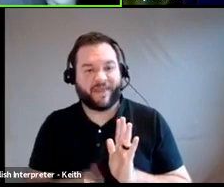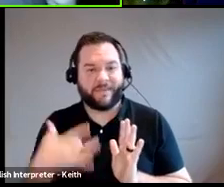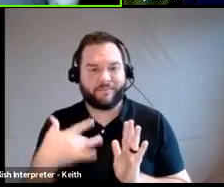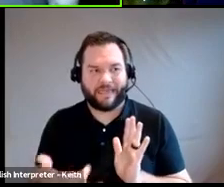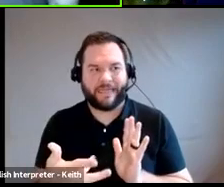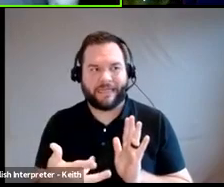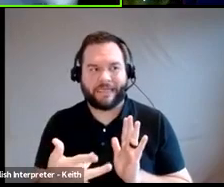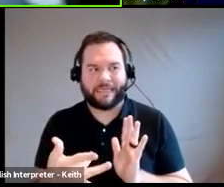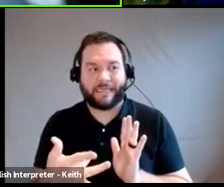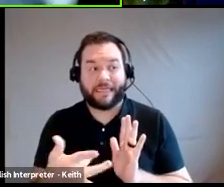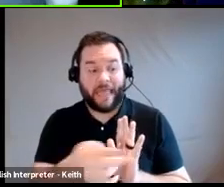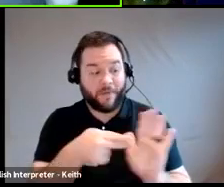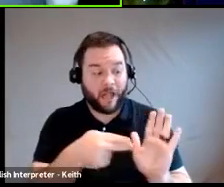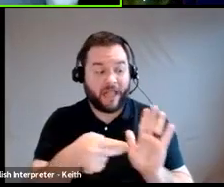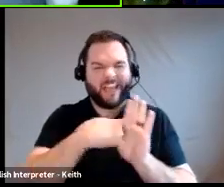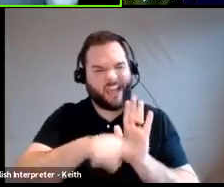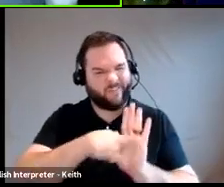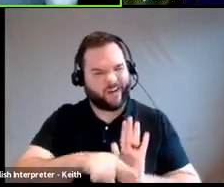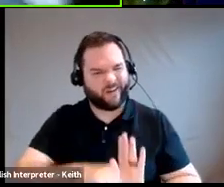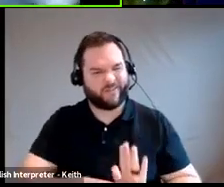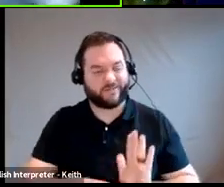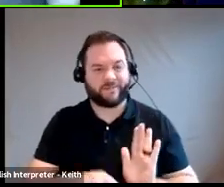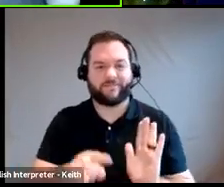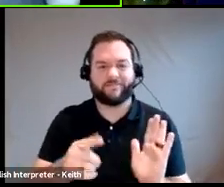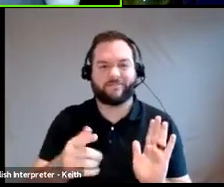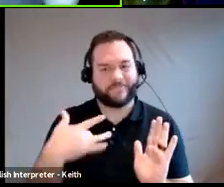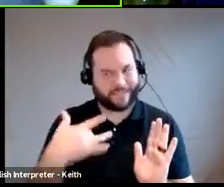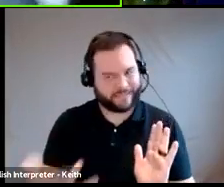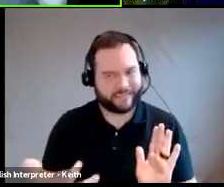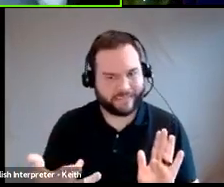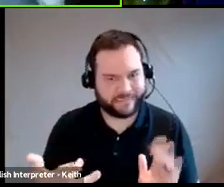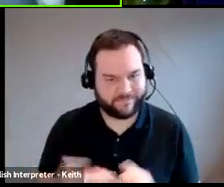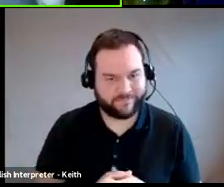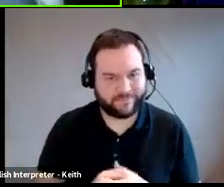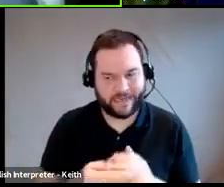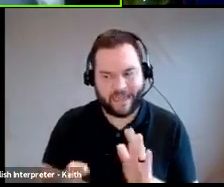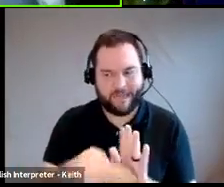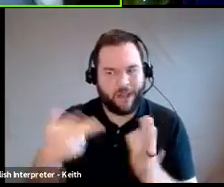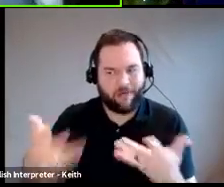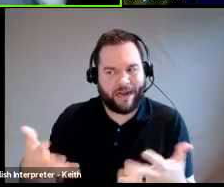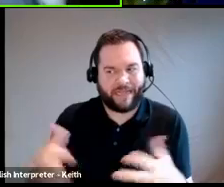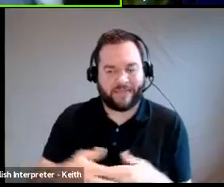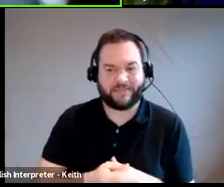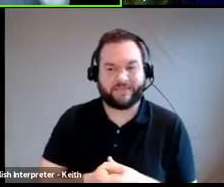the child's already labeled. But it's usually very negative. term. And I'm not going to term, and I'm not gonna say any of these terms because it is